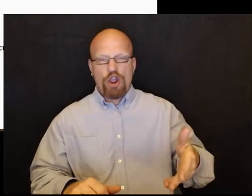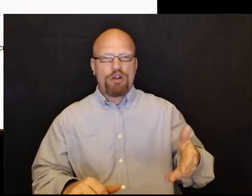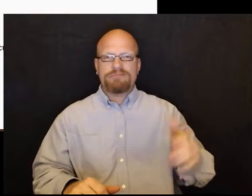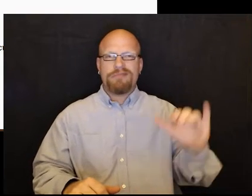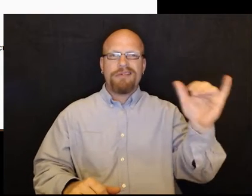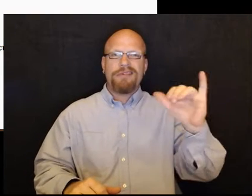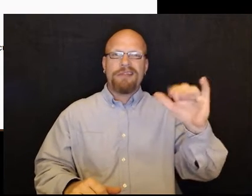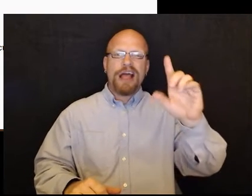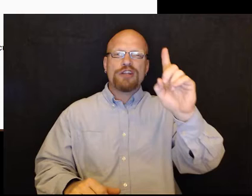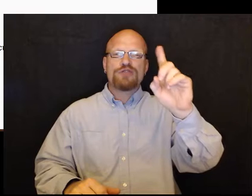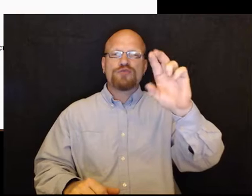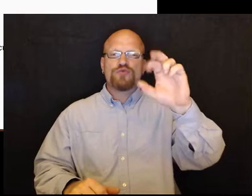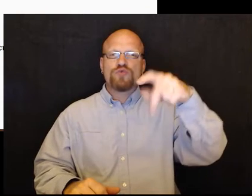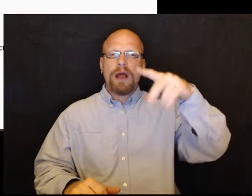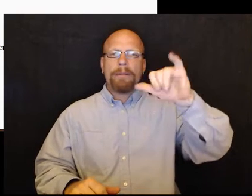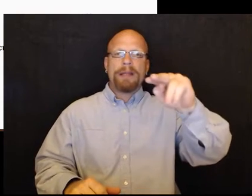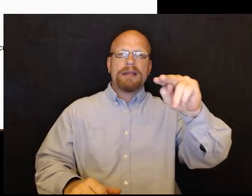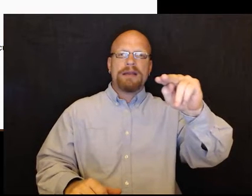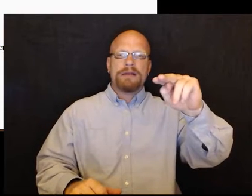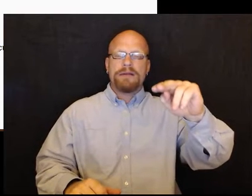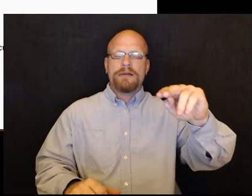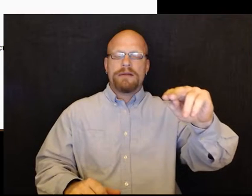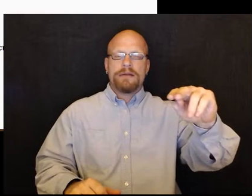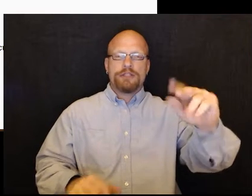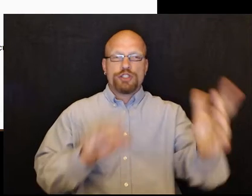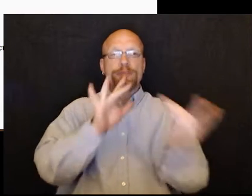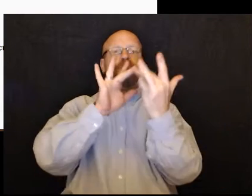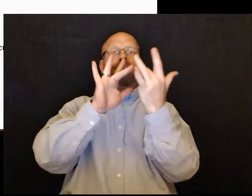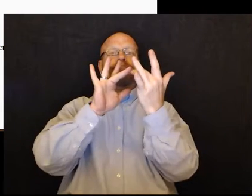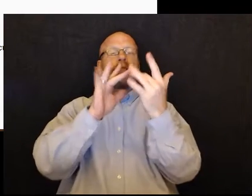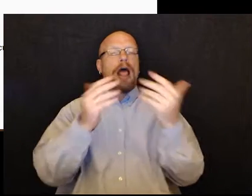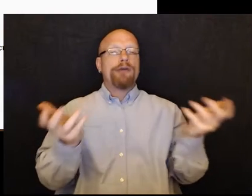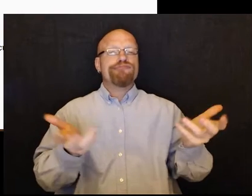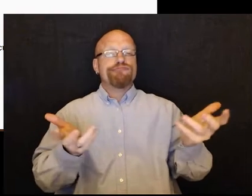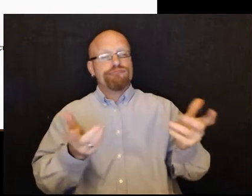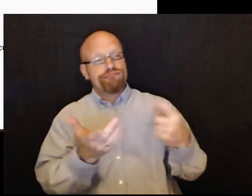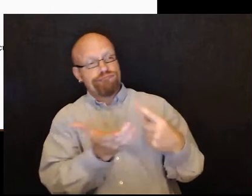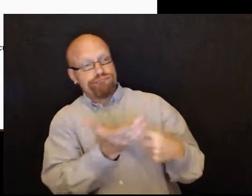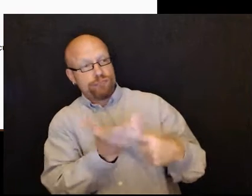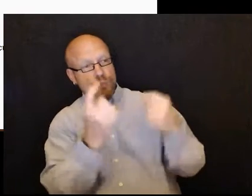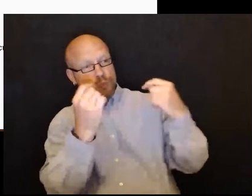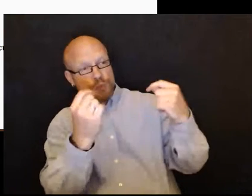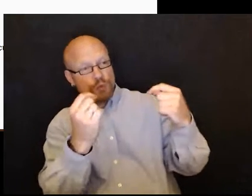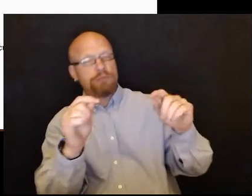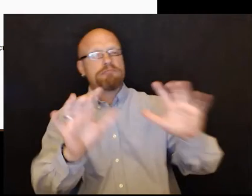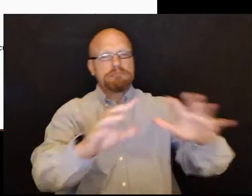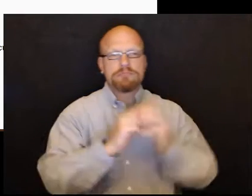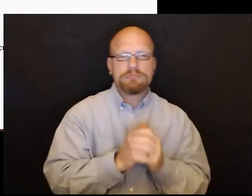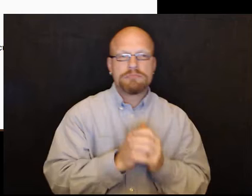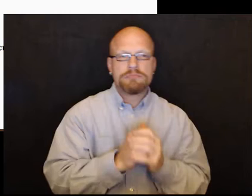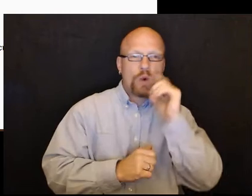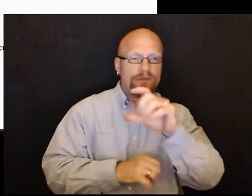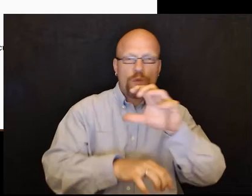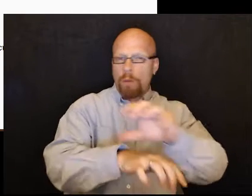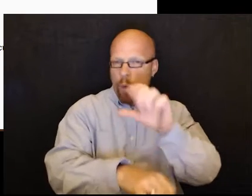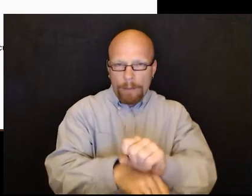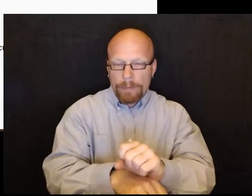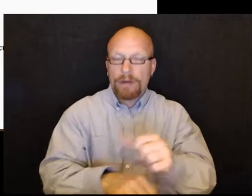time for the most people and then I guarantee to be their online ready and waiting